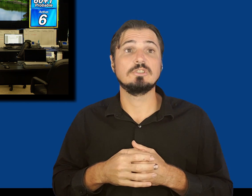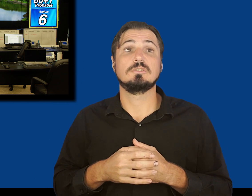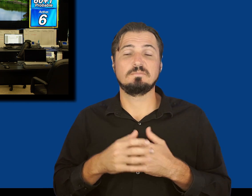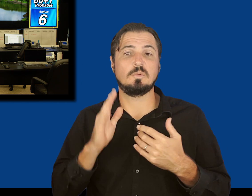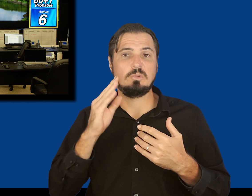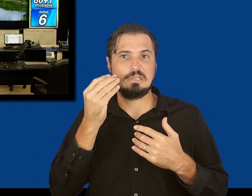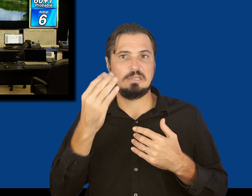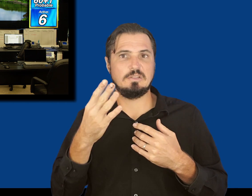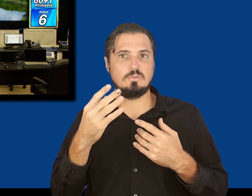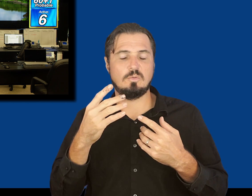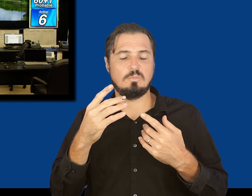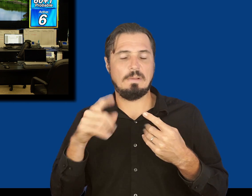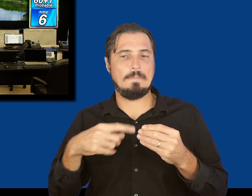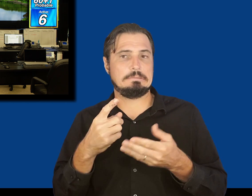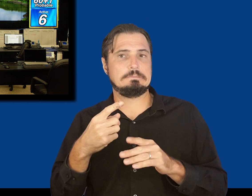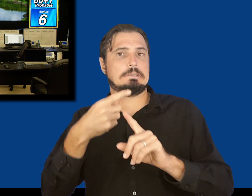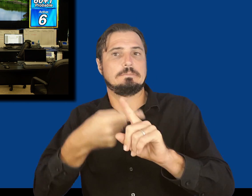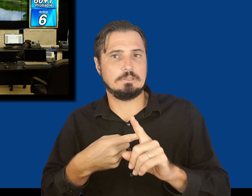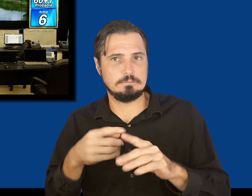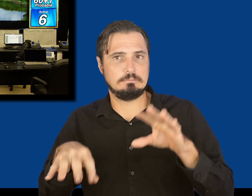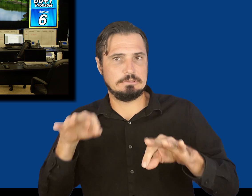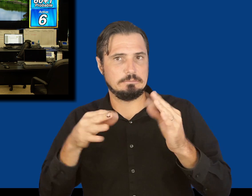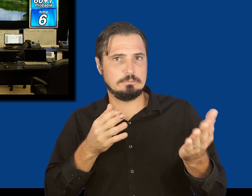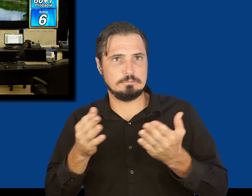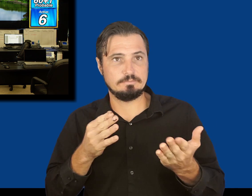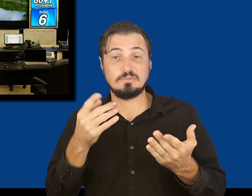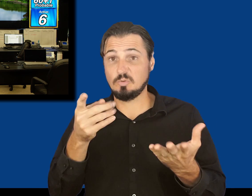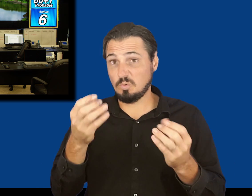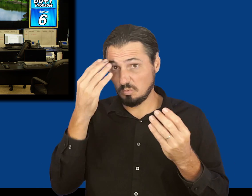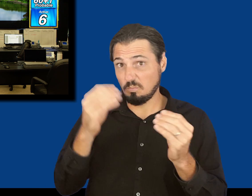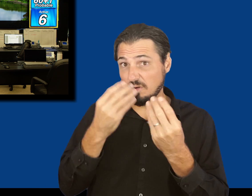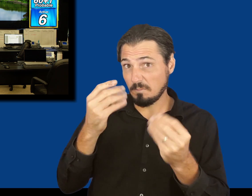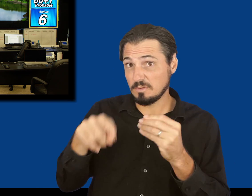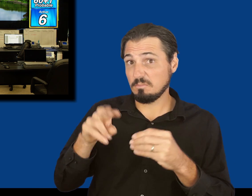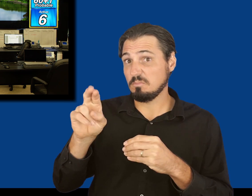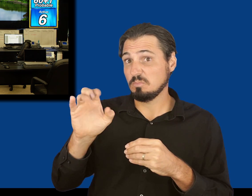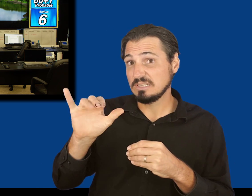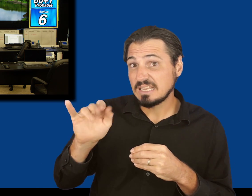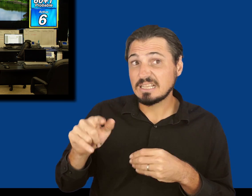for next month's pickup service for general information about the program or recycling in general.